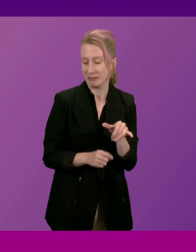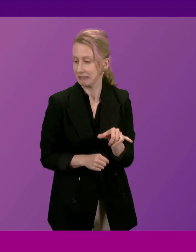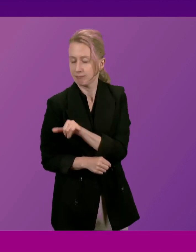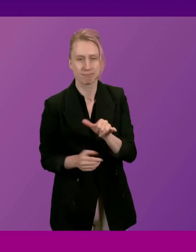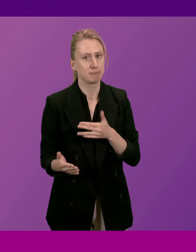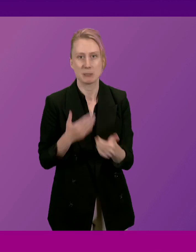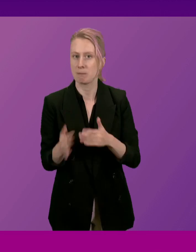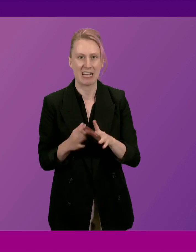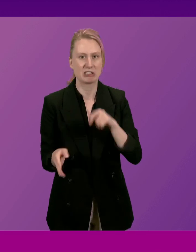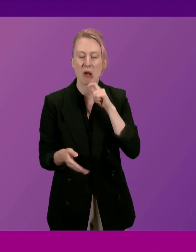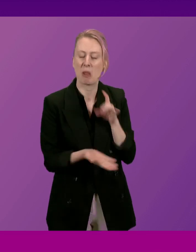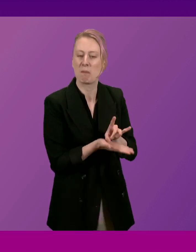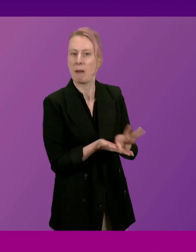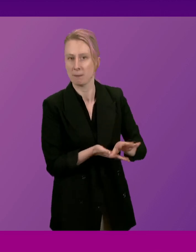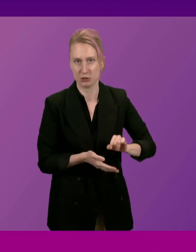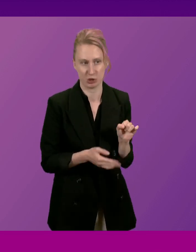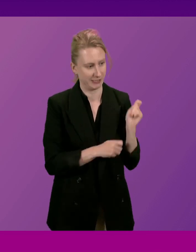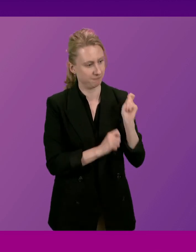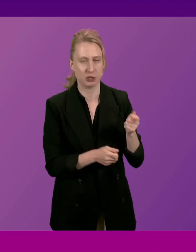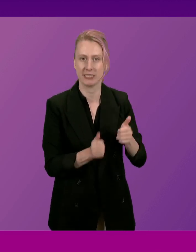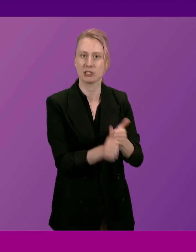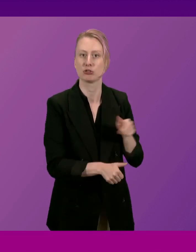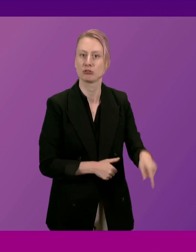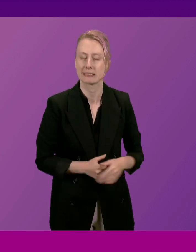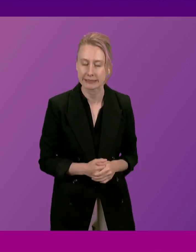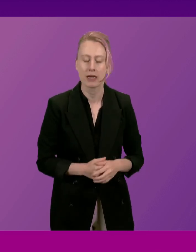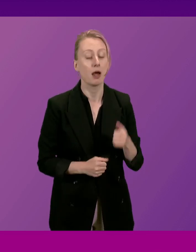will sell out the Scottish fishing industry. My Government will support the industry, and we will